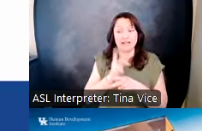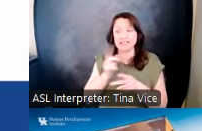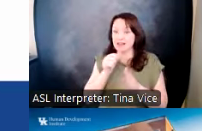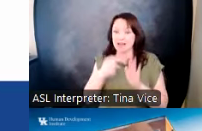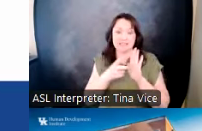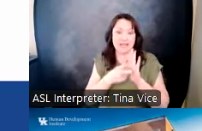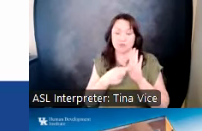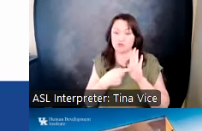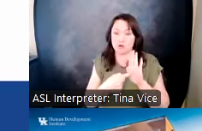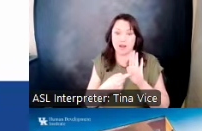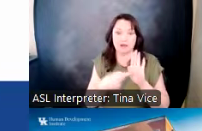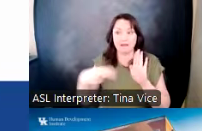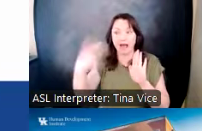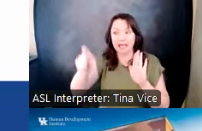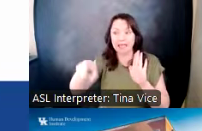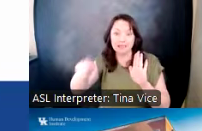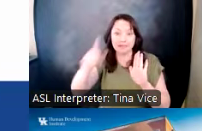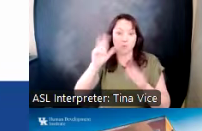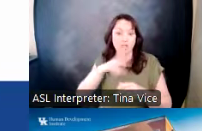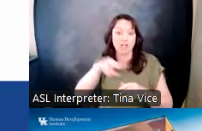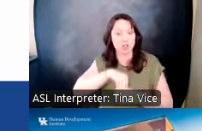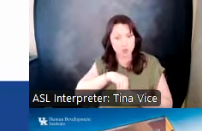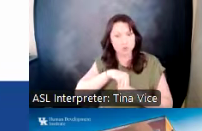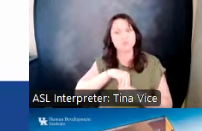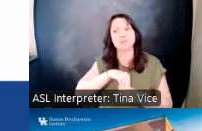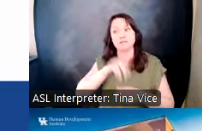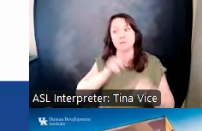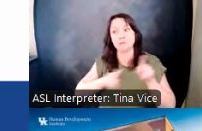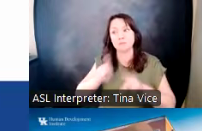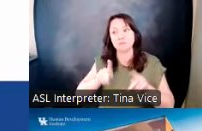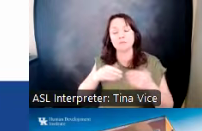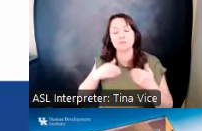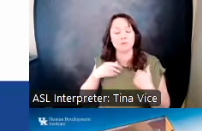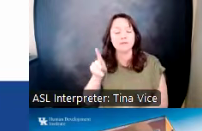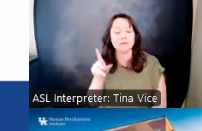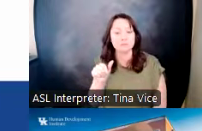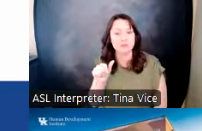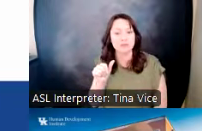um high need for inclusion of people with disabilities in health promotion